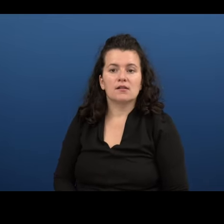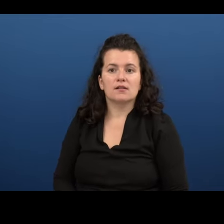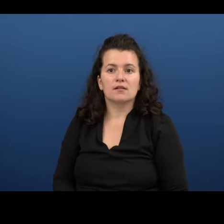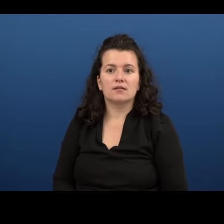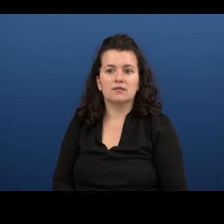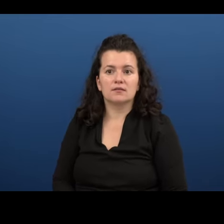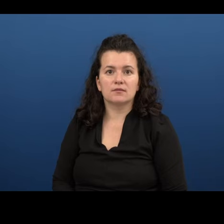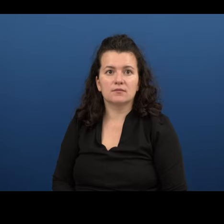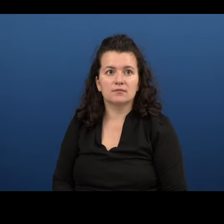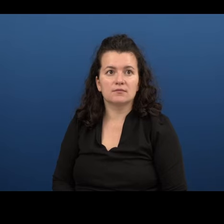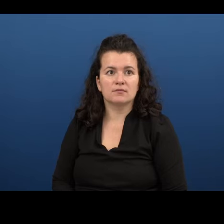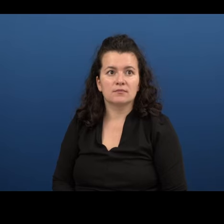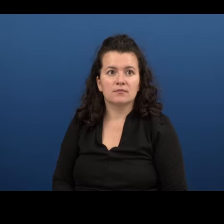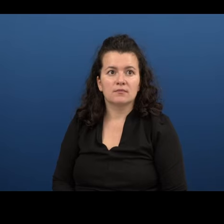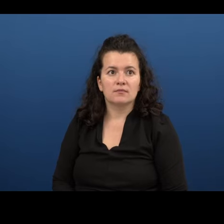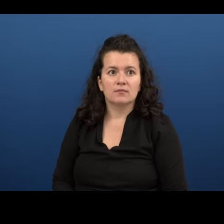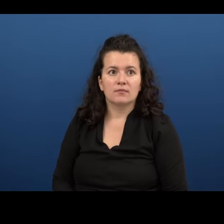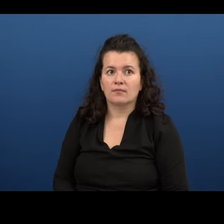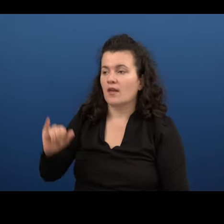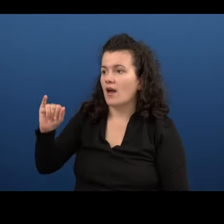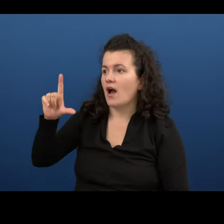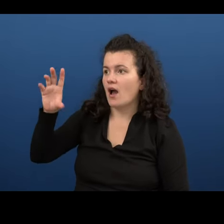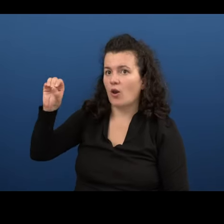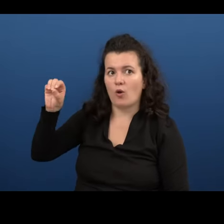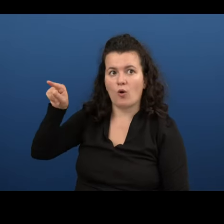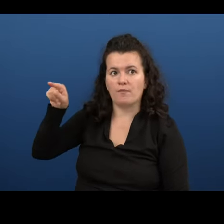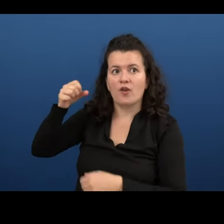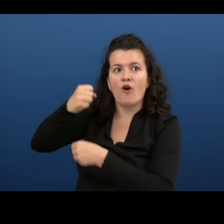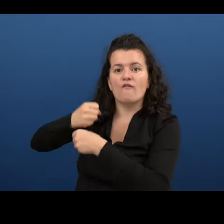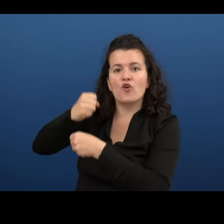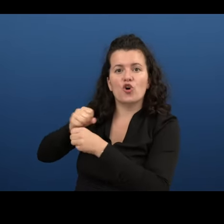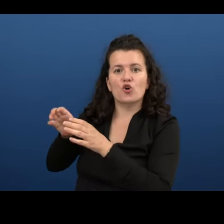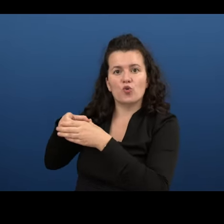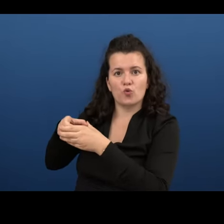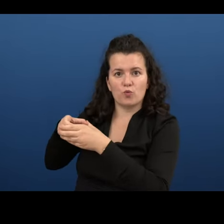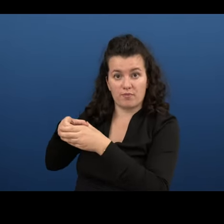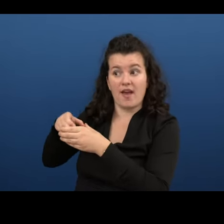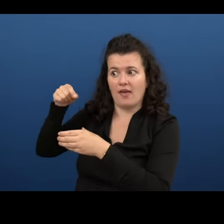the workers group within the ILO has played a major role in terms of ensuring we have